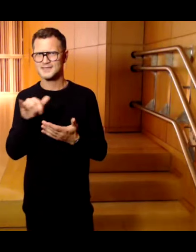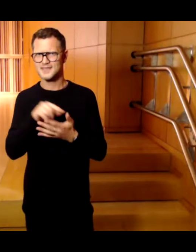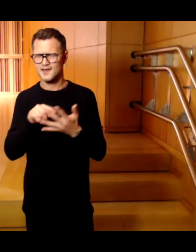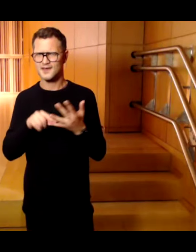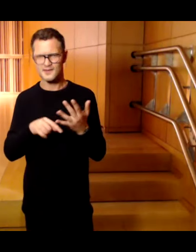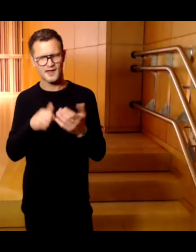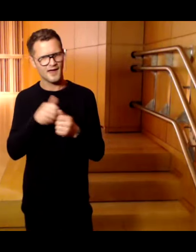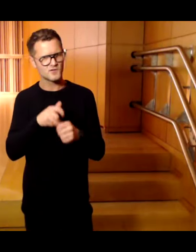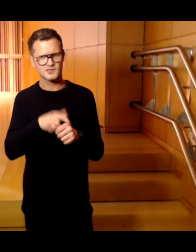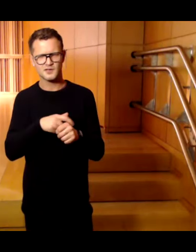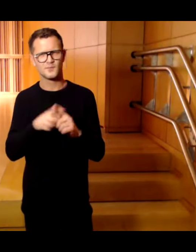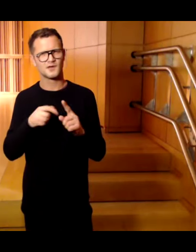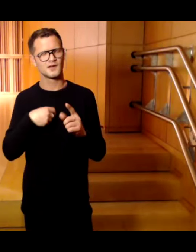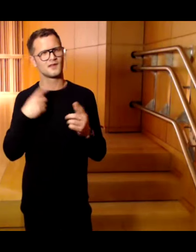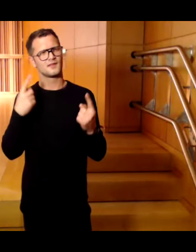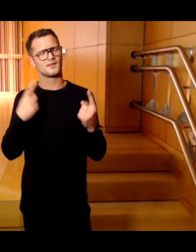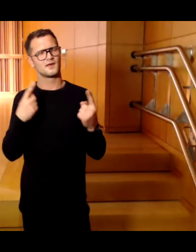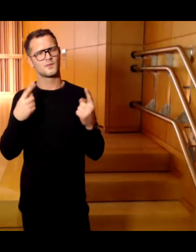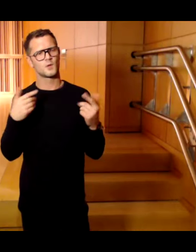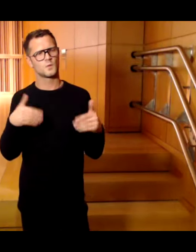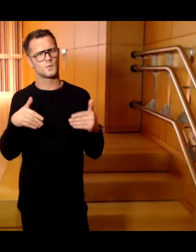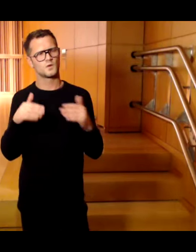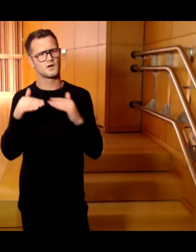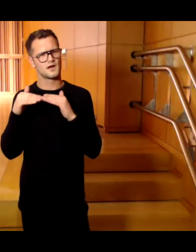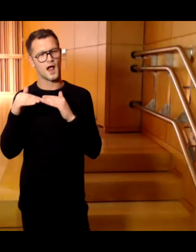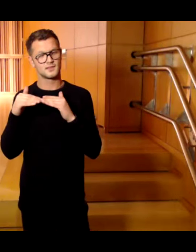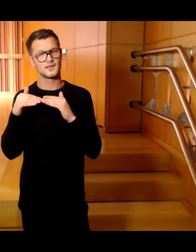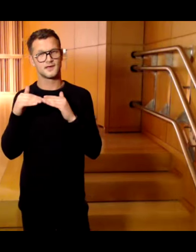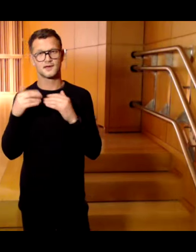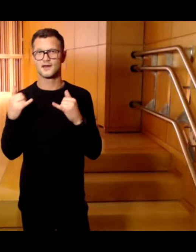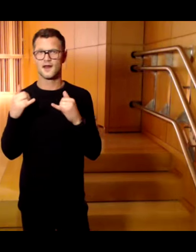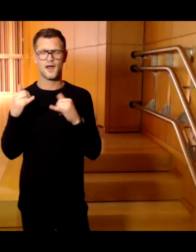I think about how a colleague, now a leading figure in black studies.